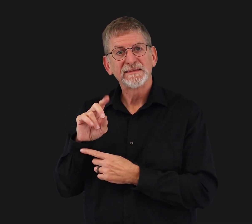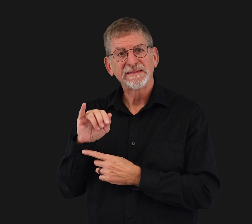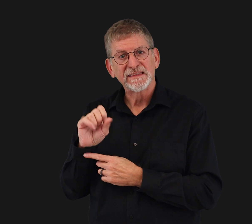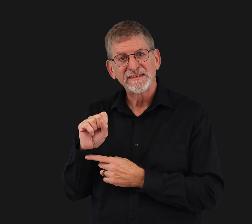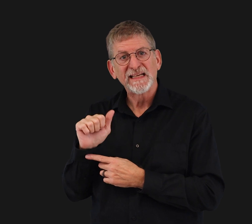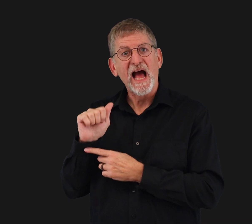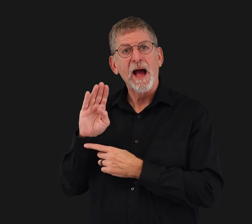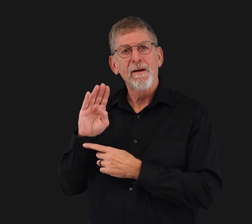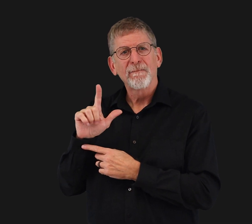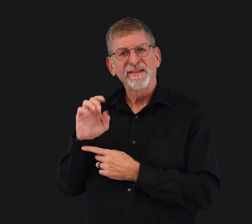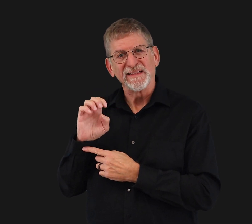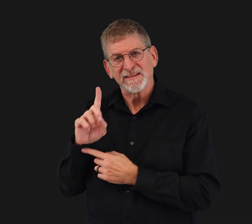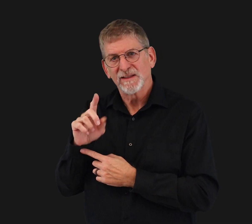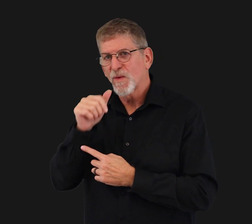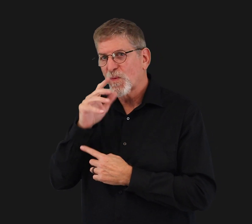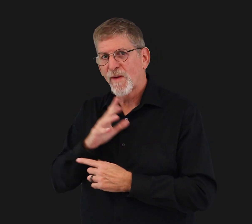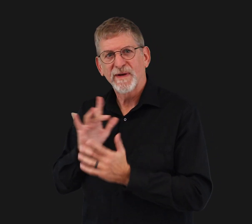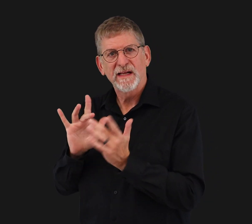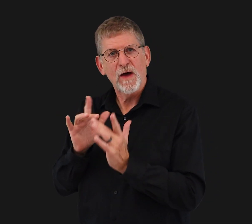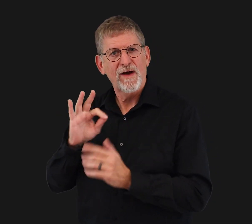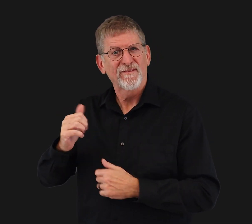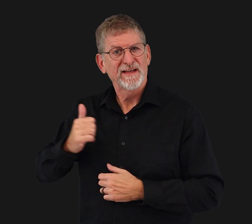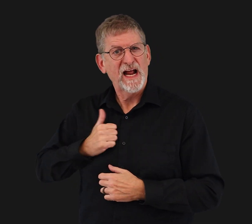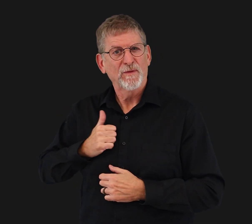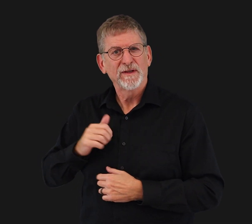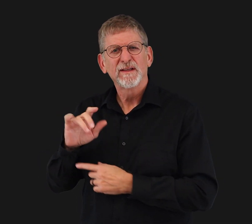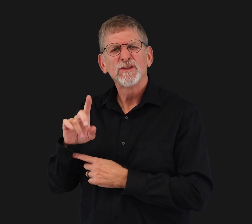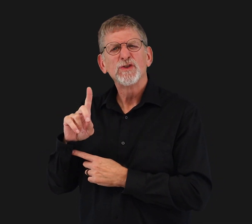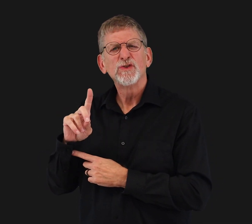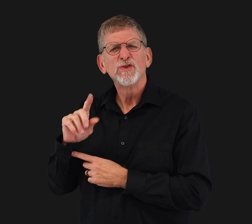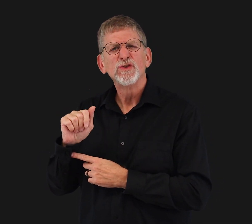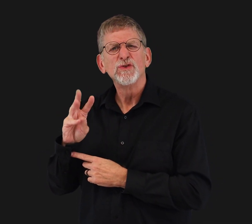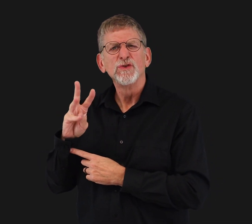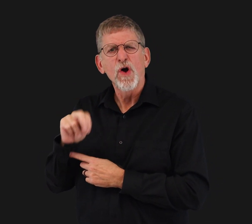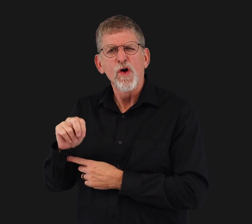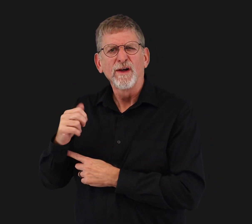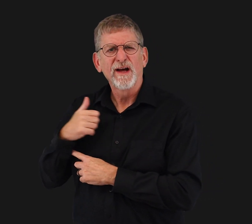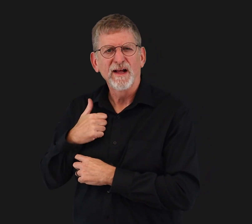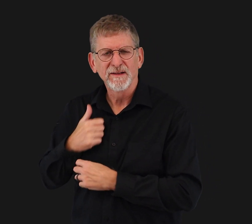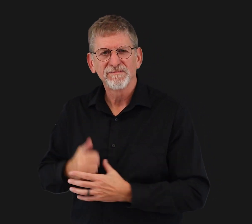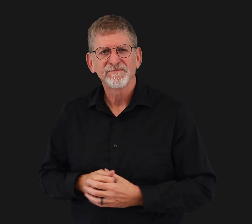• DisAbled Women’s Network of Canada (Dawn Canada)